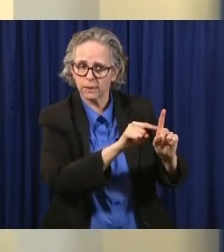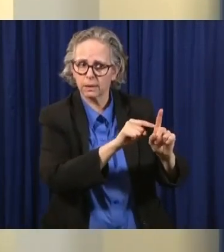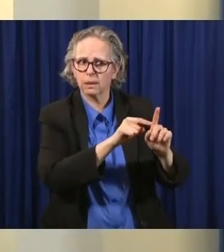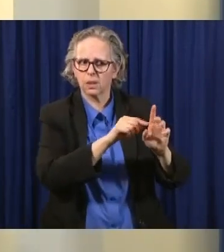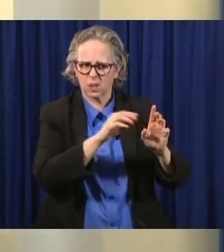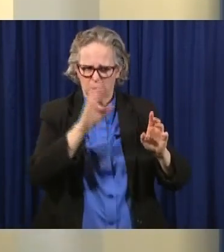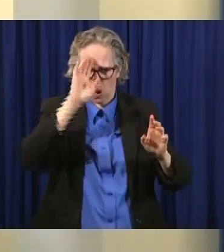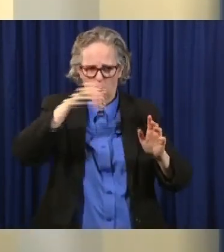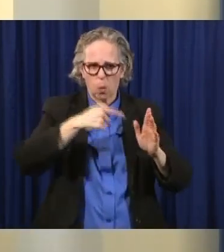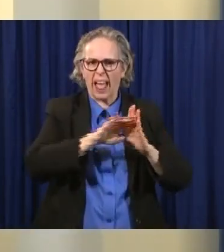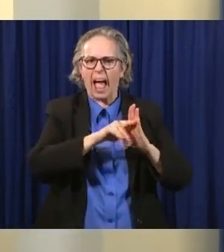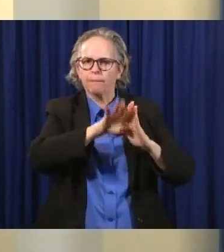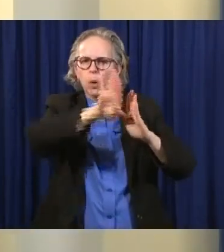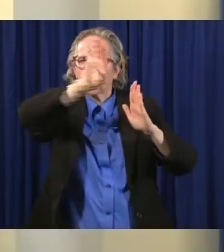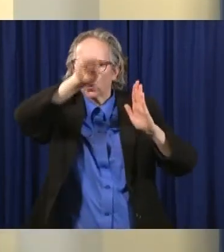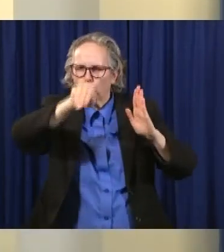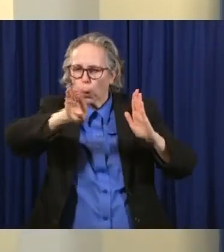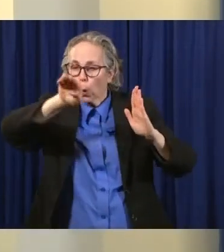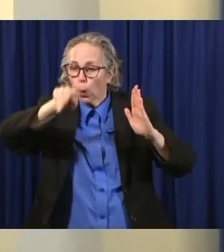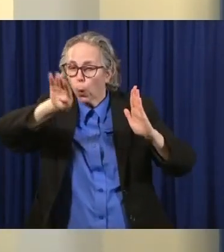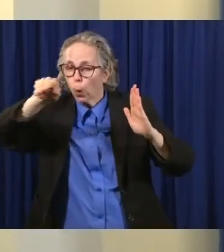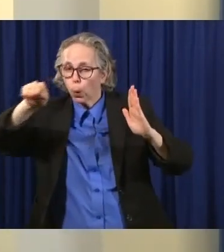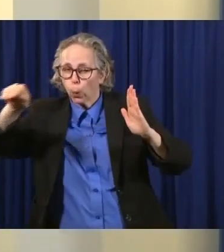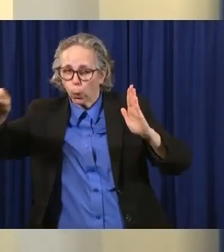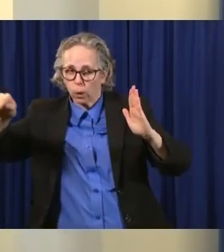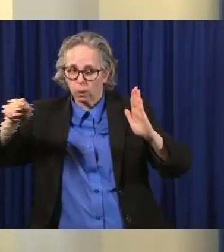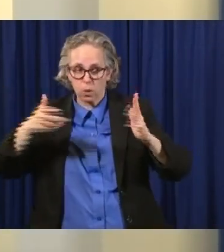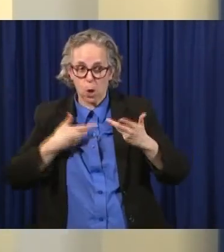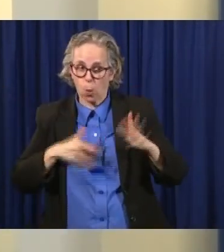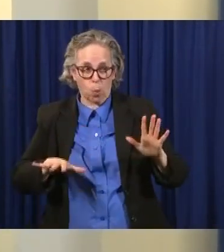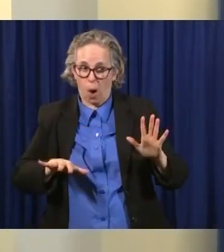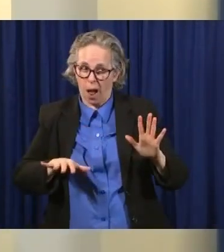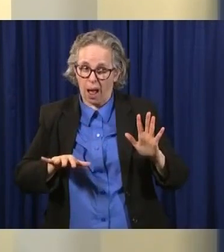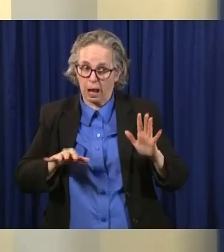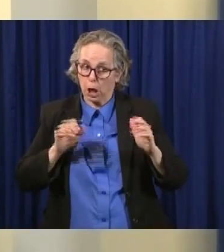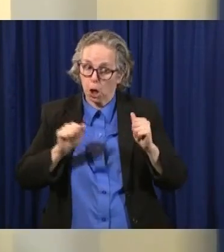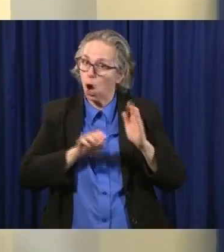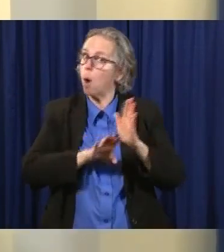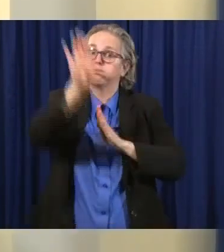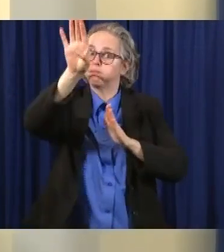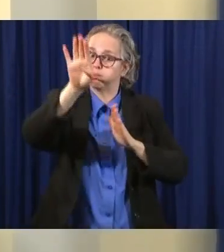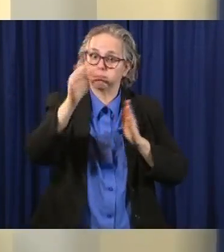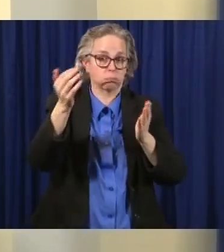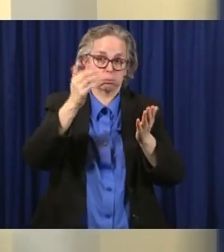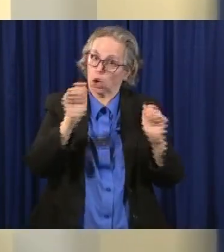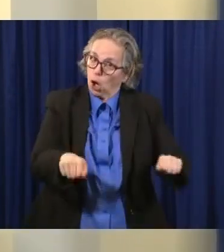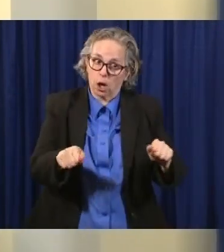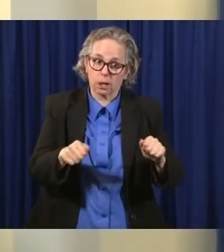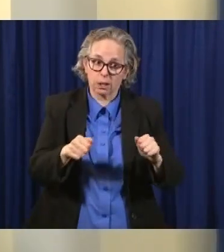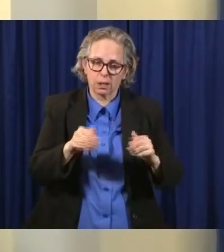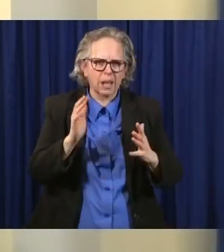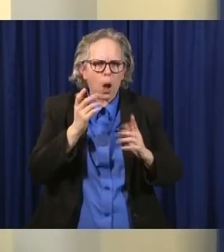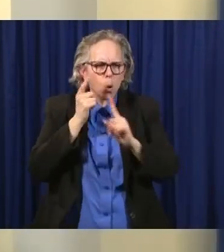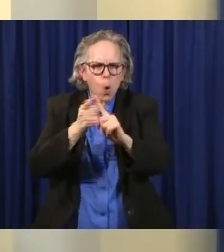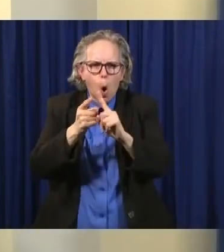BUT IN THE JOURNEY OF A YEAR WE KNOW HOW SAFE OUR BUSINESSES PERFORM WE WILL HAVE BUMPS ALONG THE ROAD IN THE JOURNEY. WE DON'T WANT THEM, BUT THEY